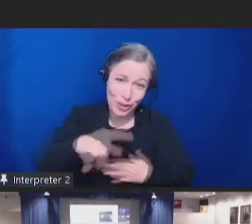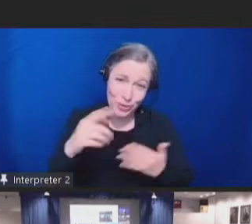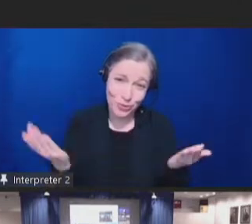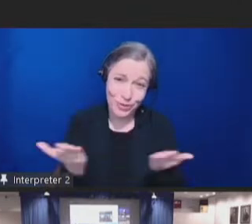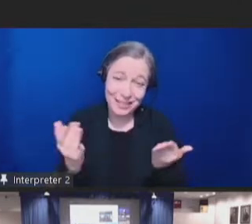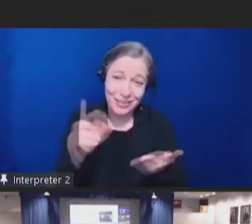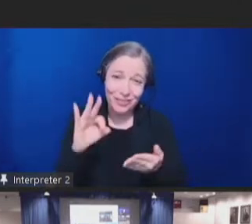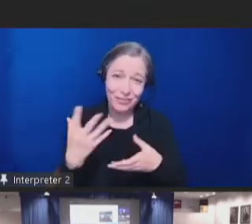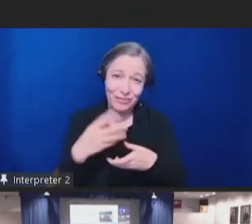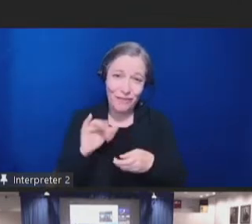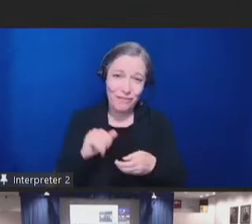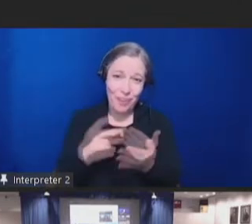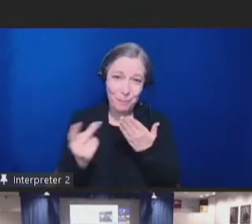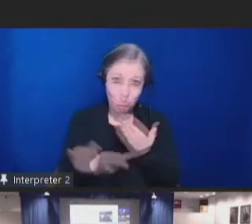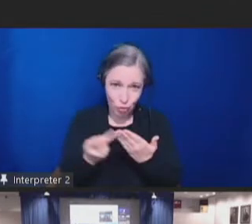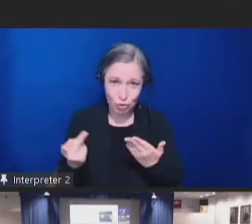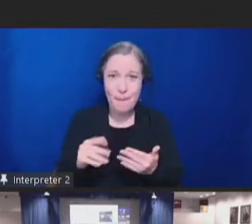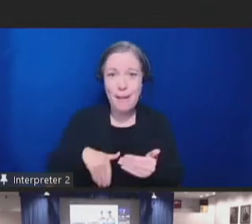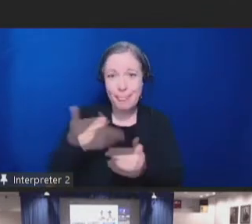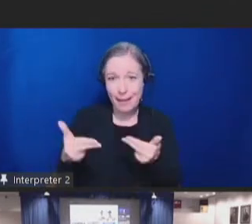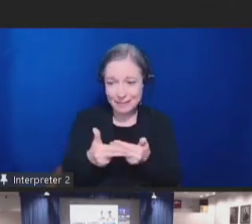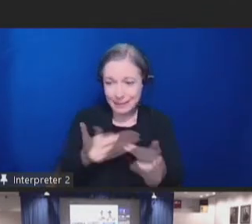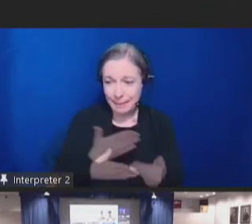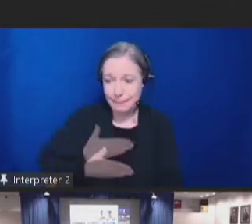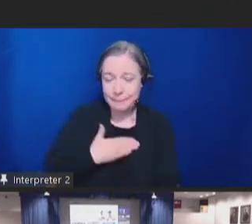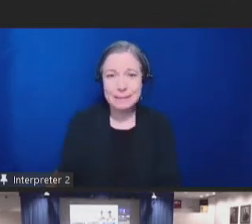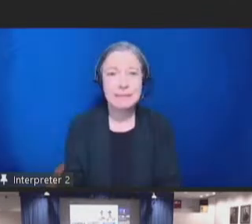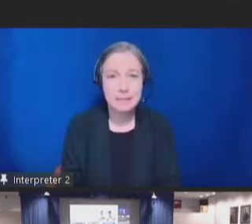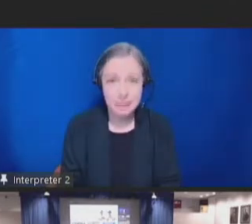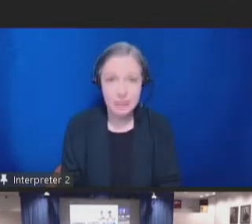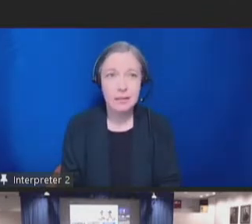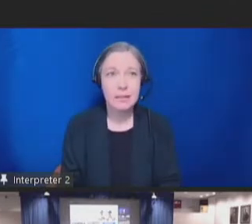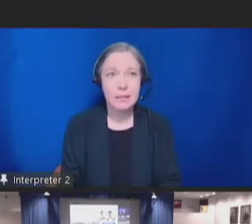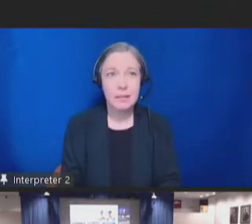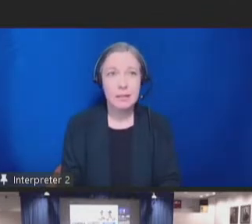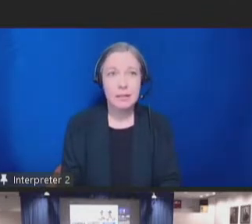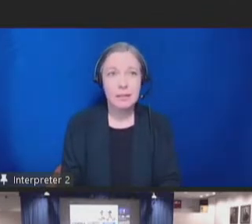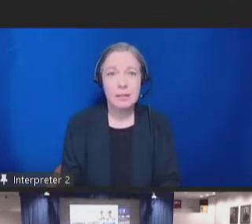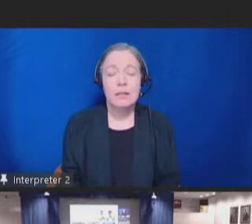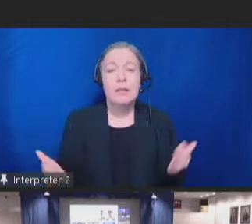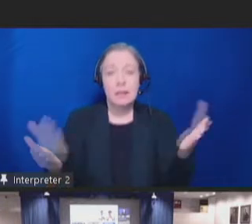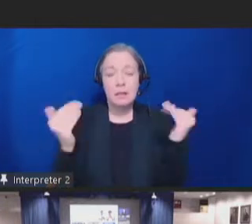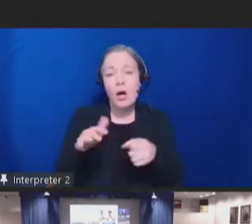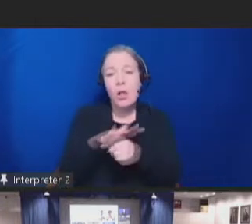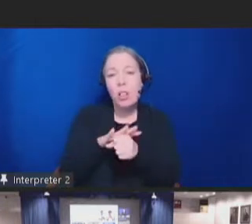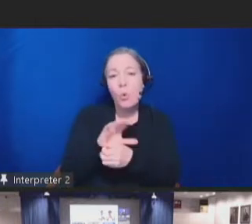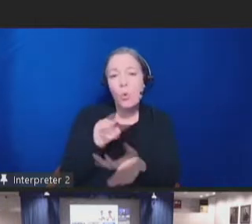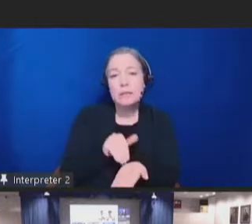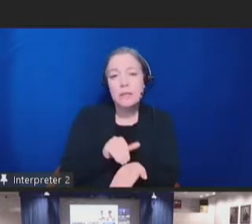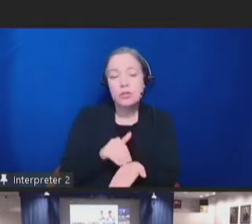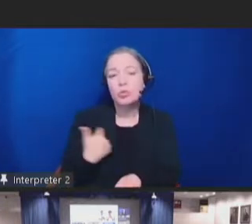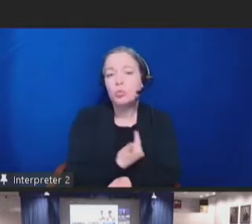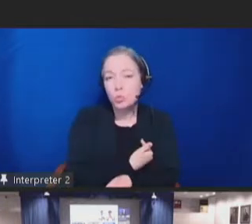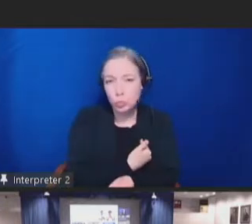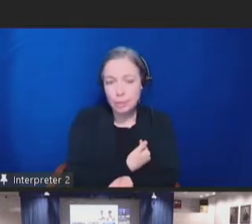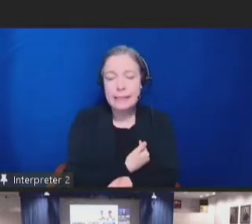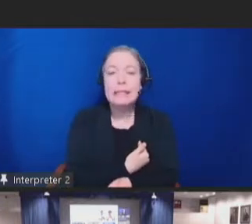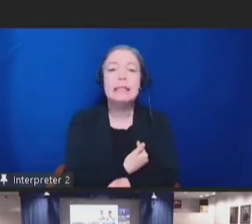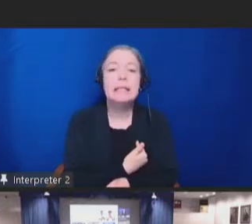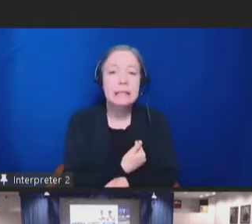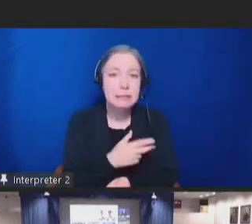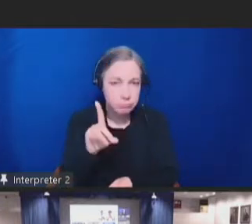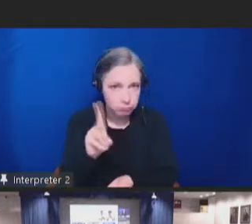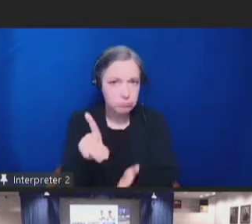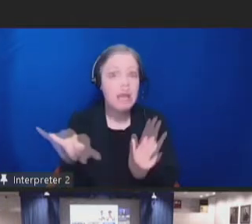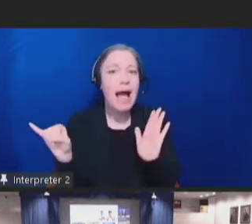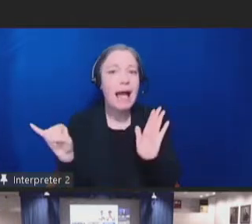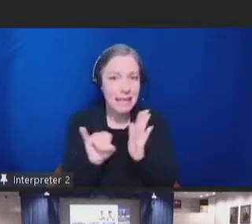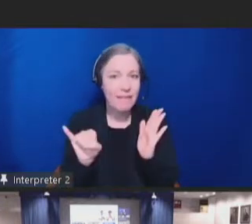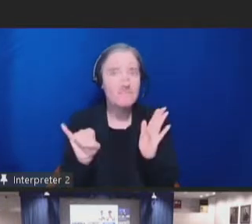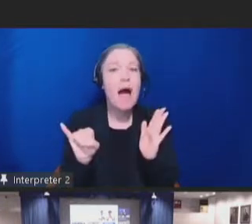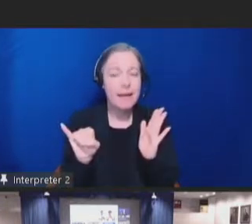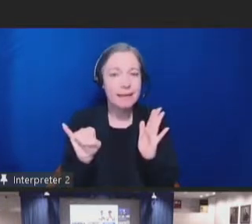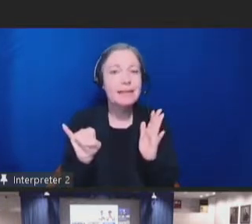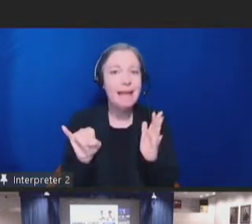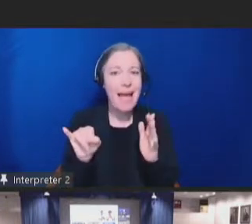Next slide, please. Local doctors. We identified and trained over a hundred diverse doctors from